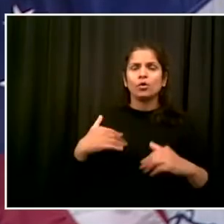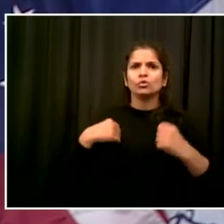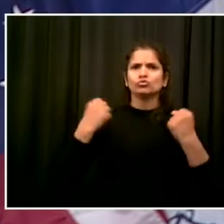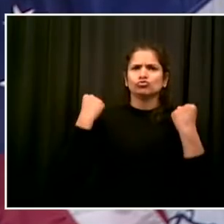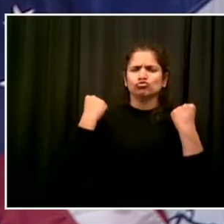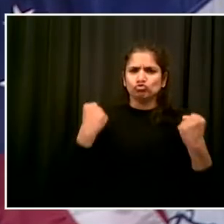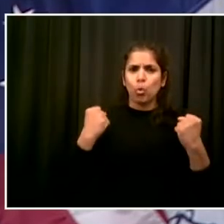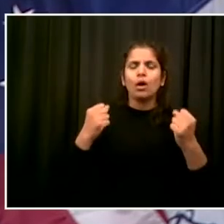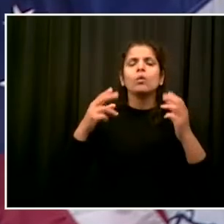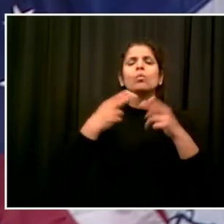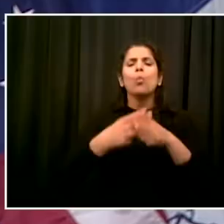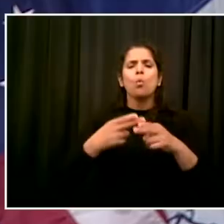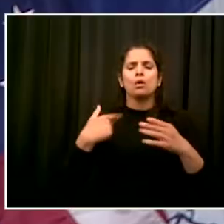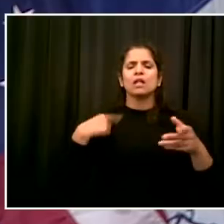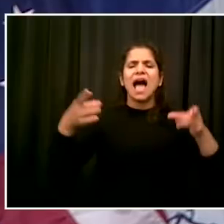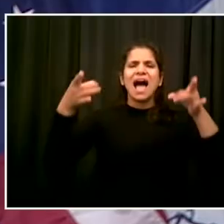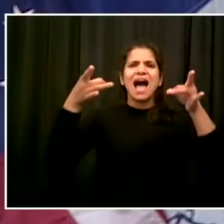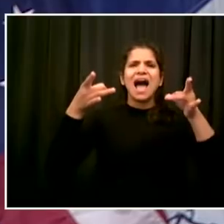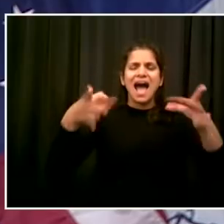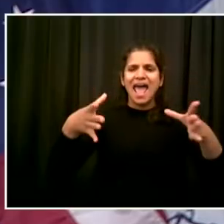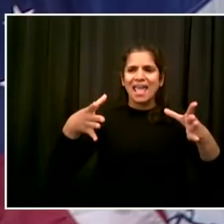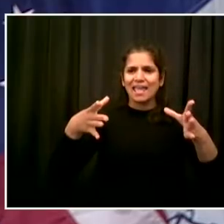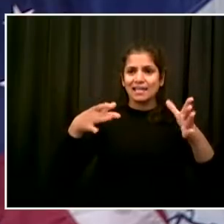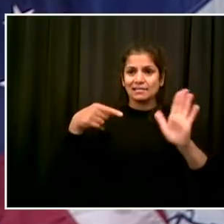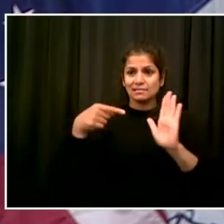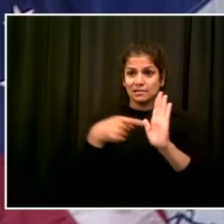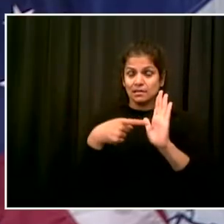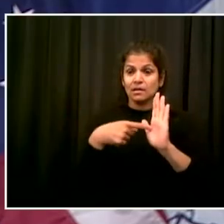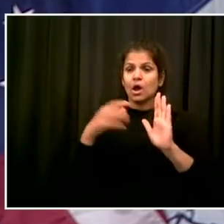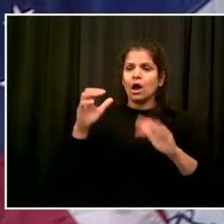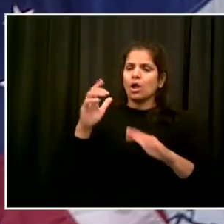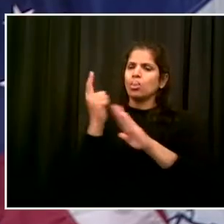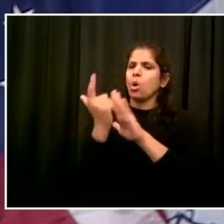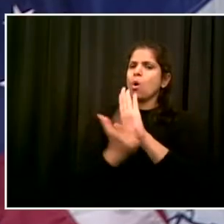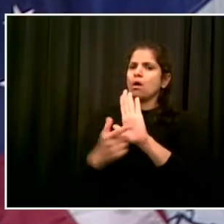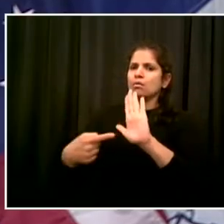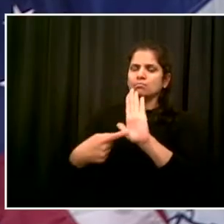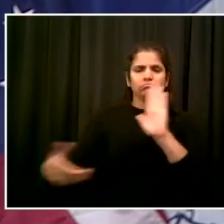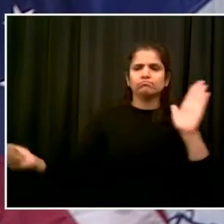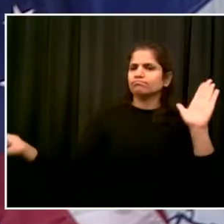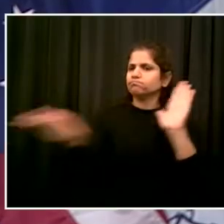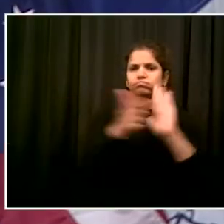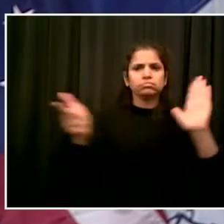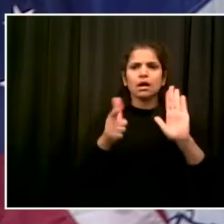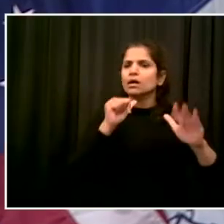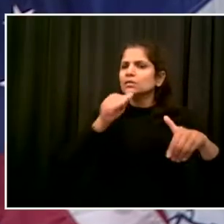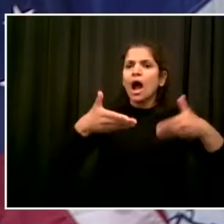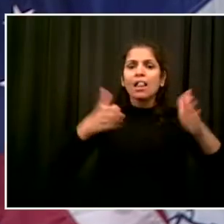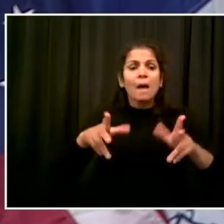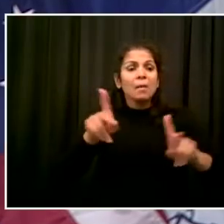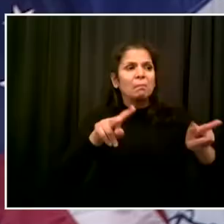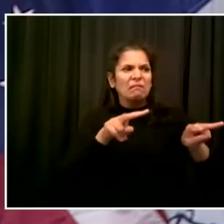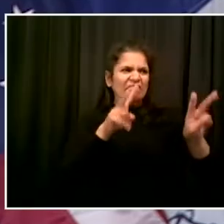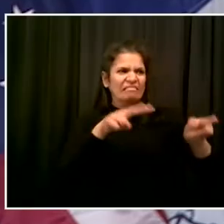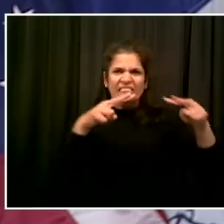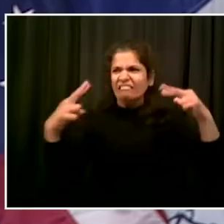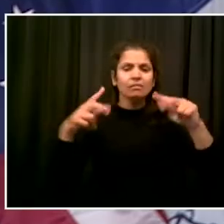RCIMS EAND LAW S NOW. I THINK WE ARE IN GOOD D AN STRONG SHAPES THERE. THERE'S A VALID